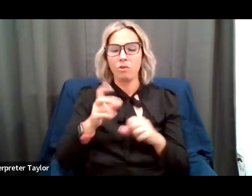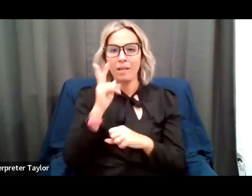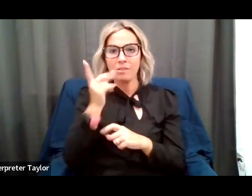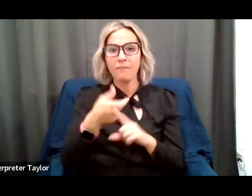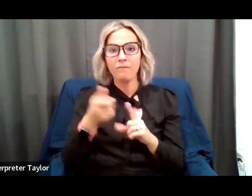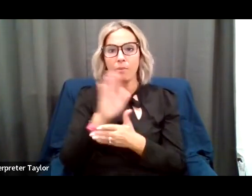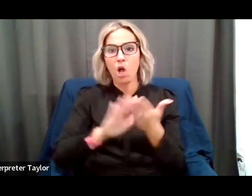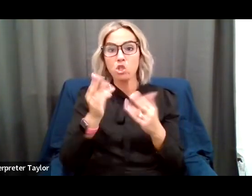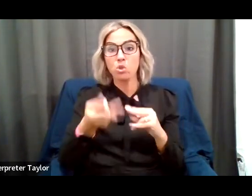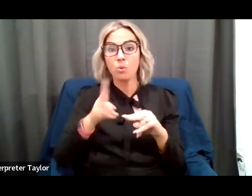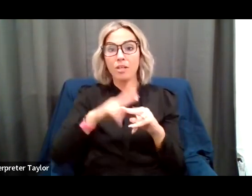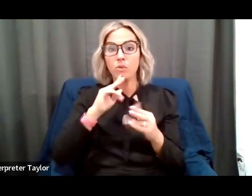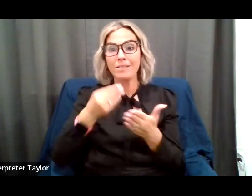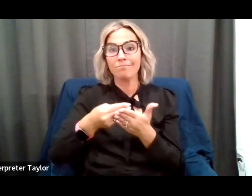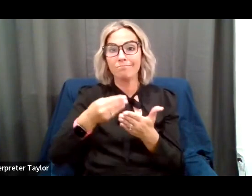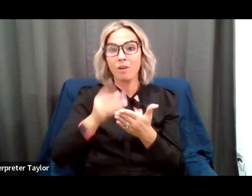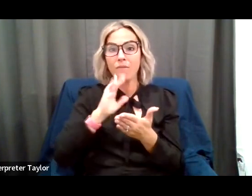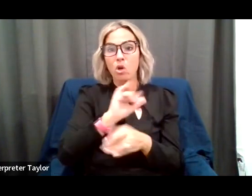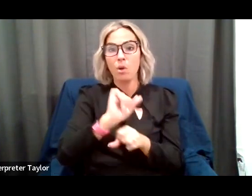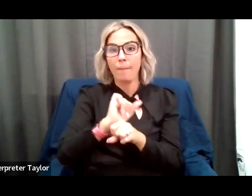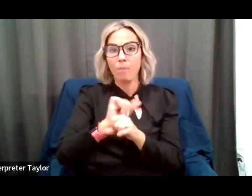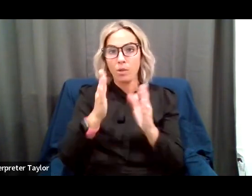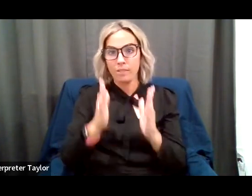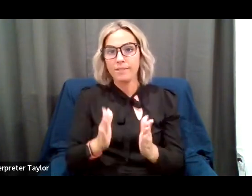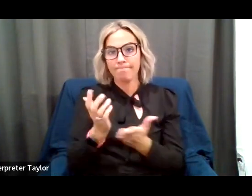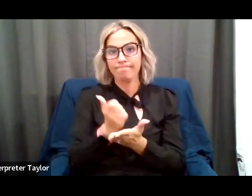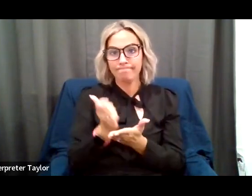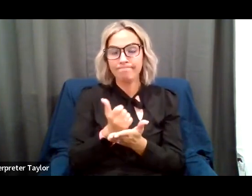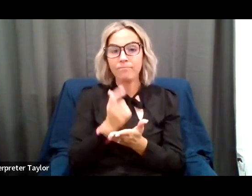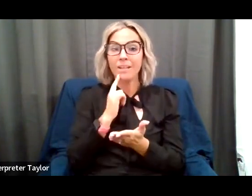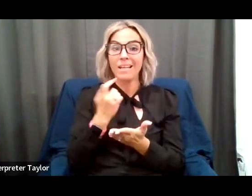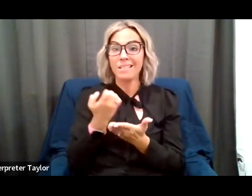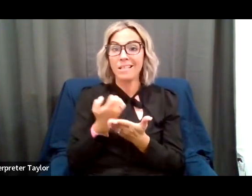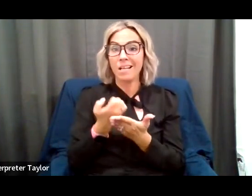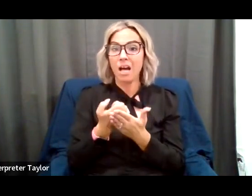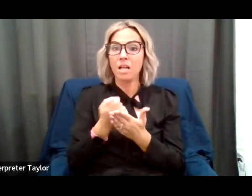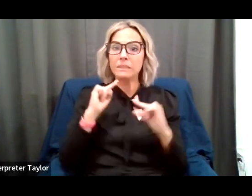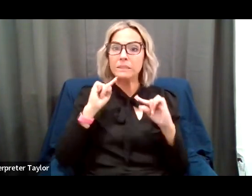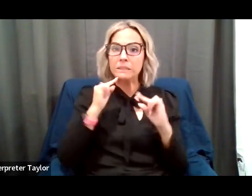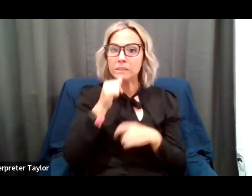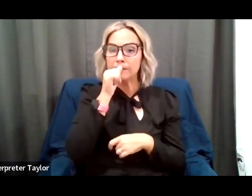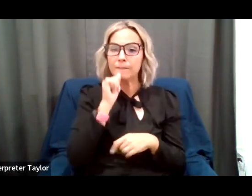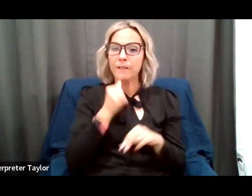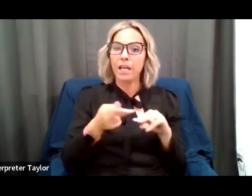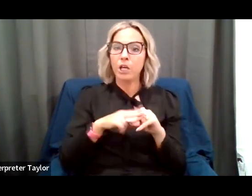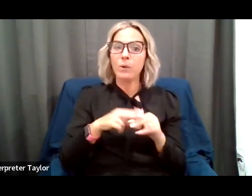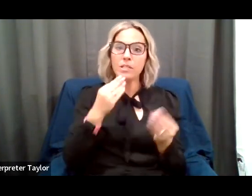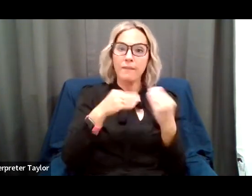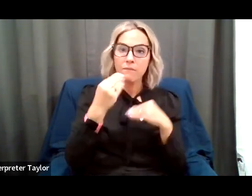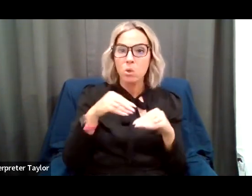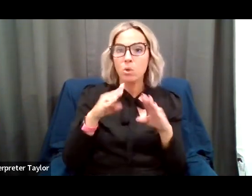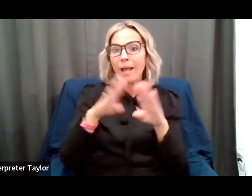increase the wages of their employees. As our economy suffers from increasing food, housing, and living expenses.